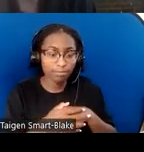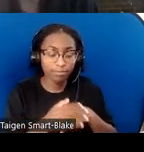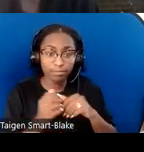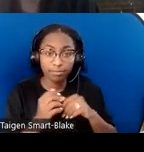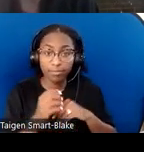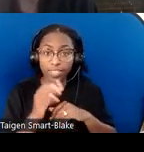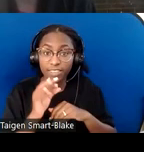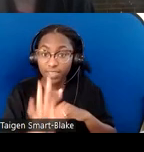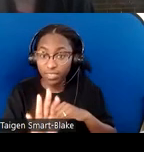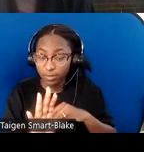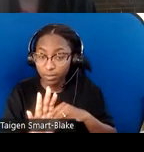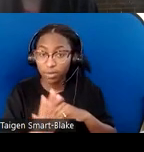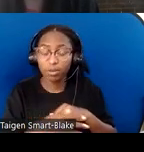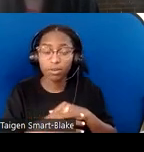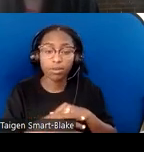and you can follow us on Instagram.